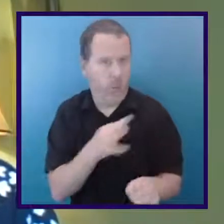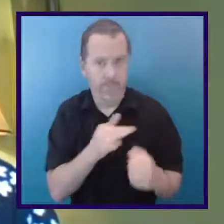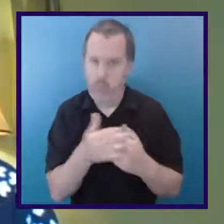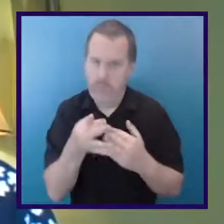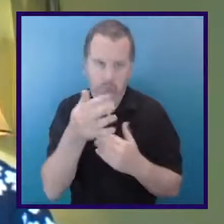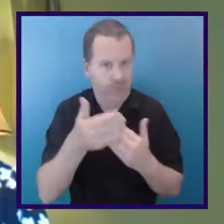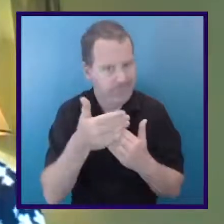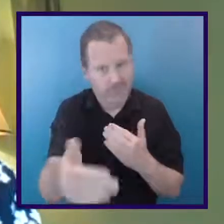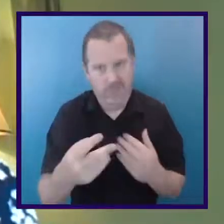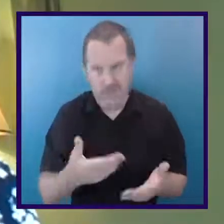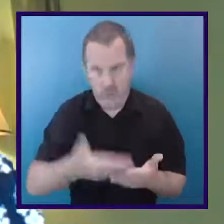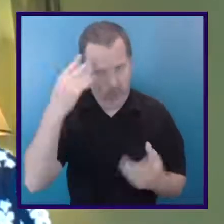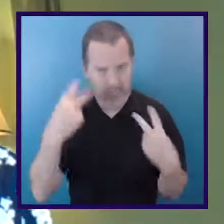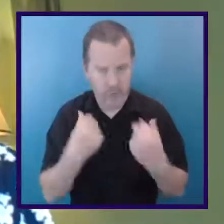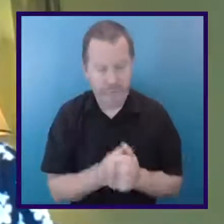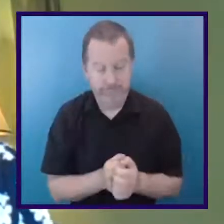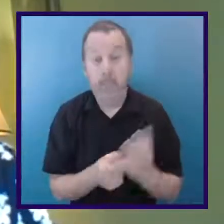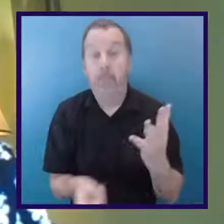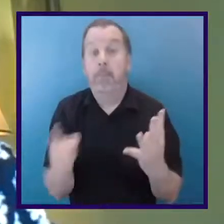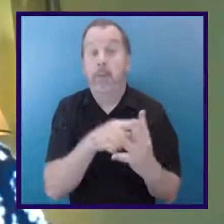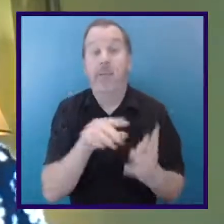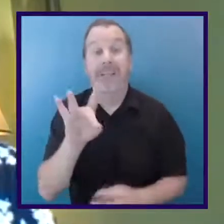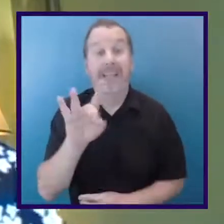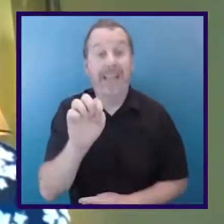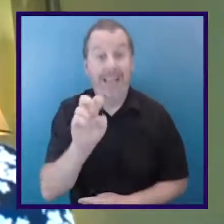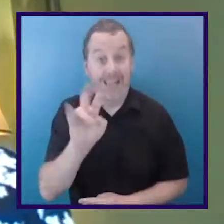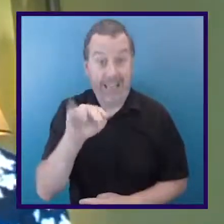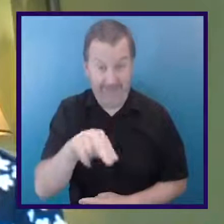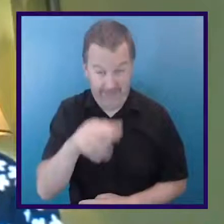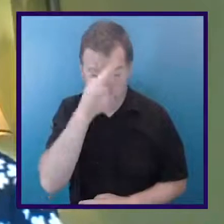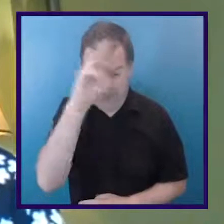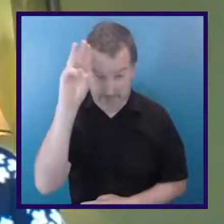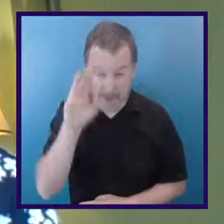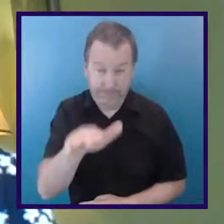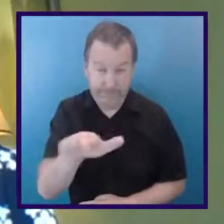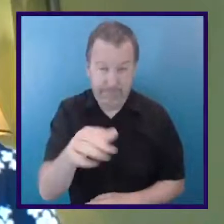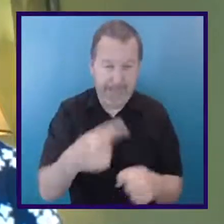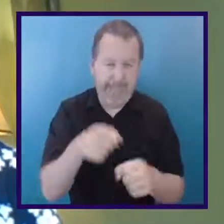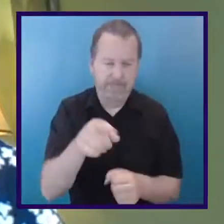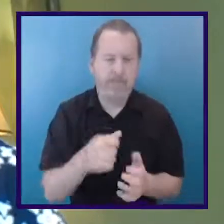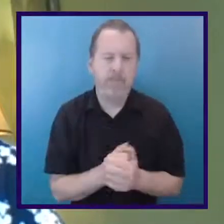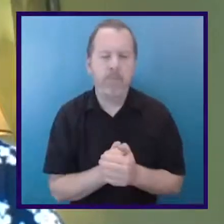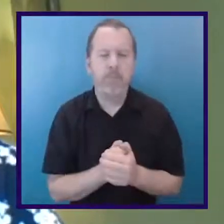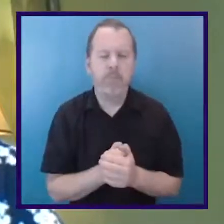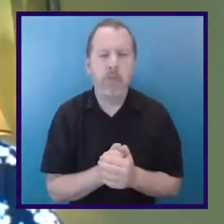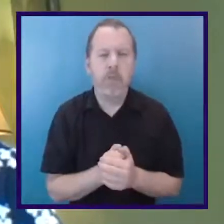And I think the sector is agreed on that. Kevin, if I can come back to you.